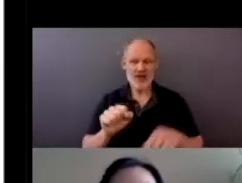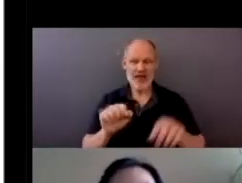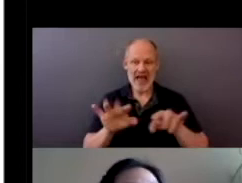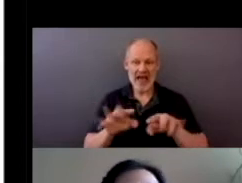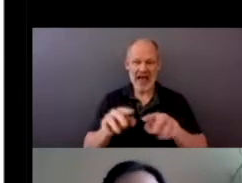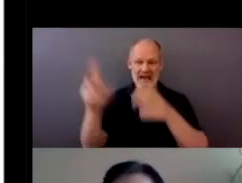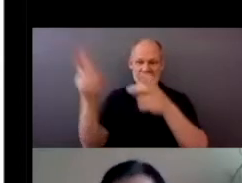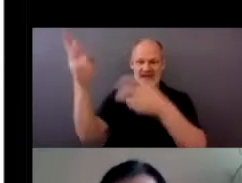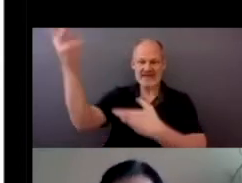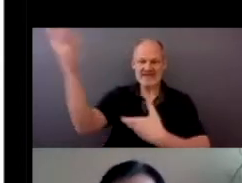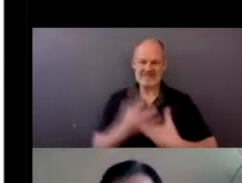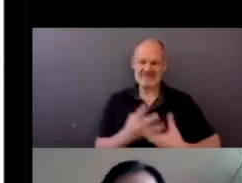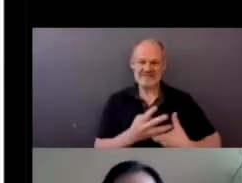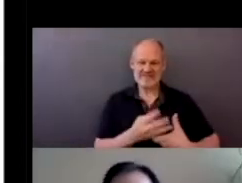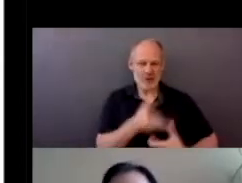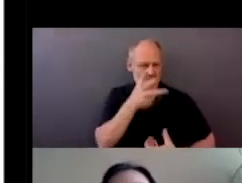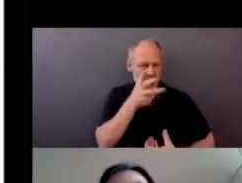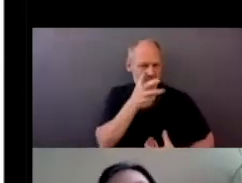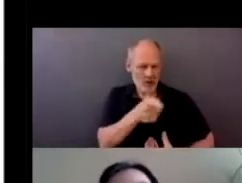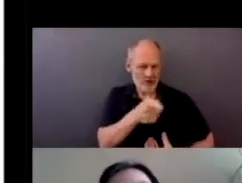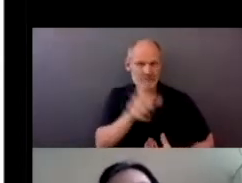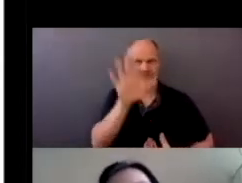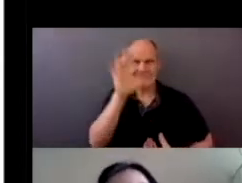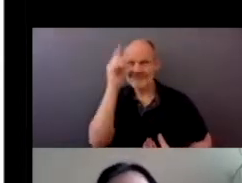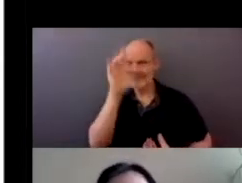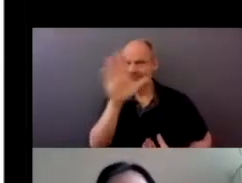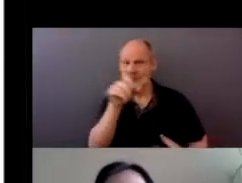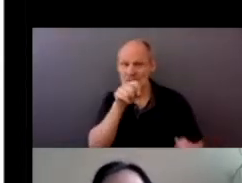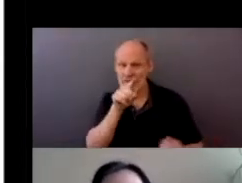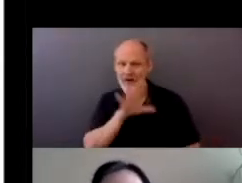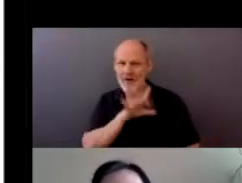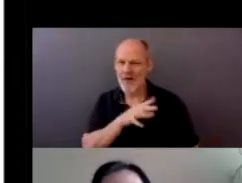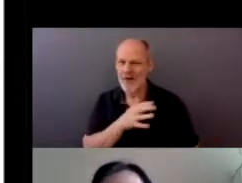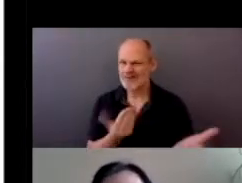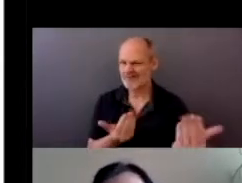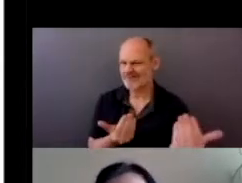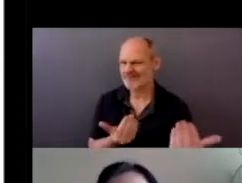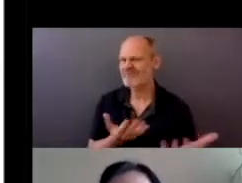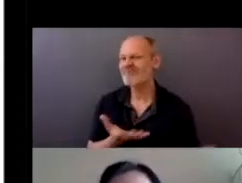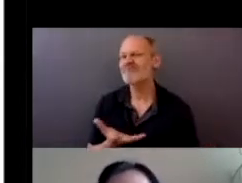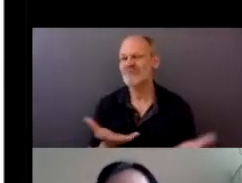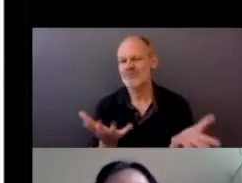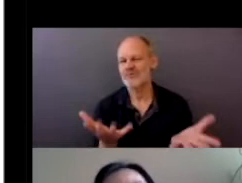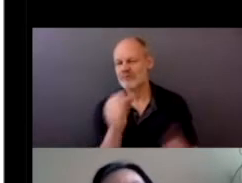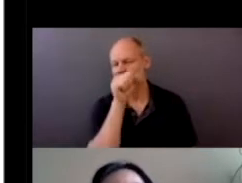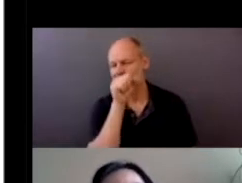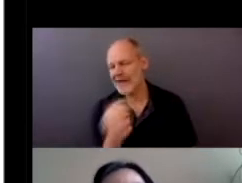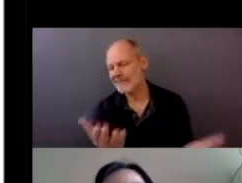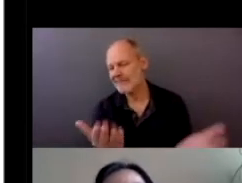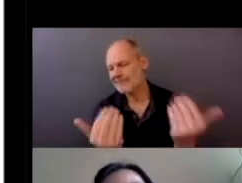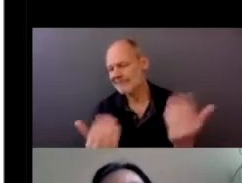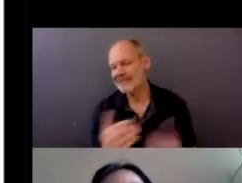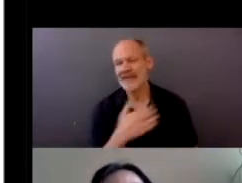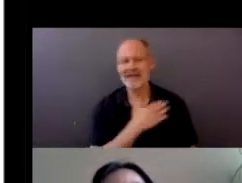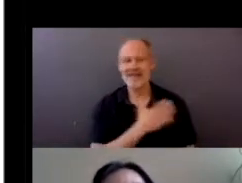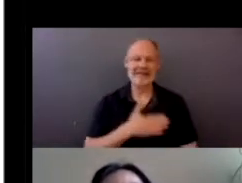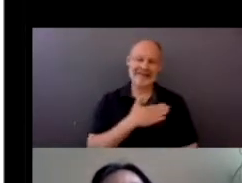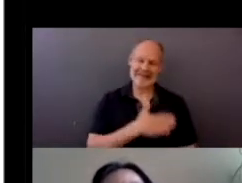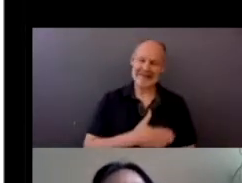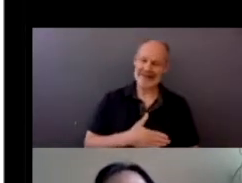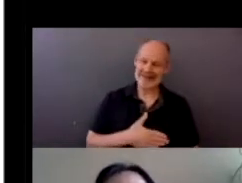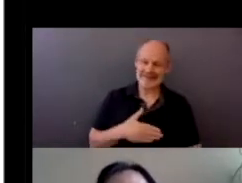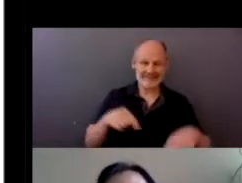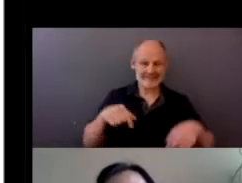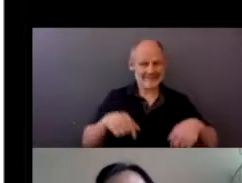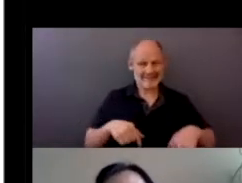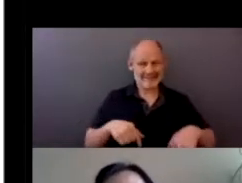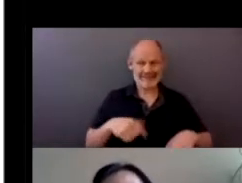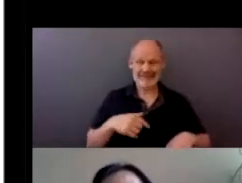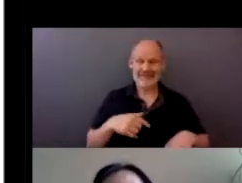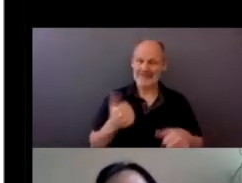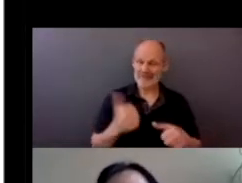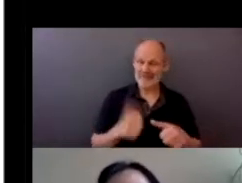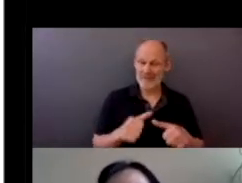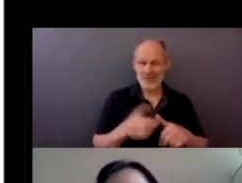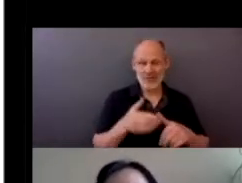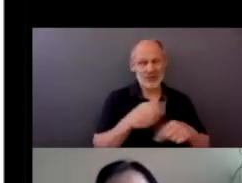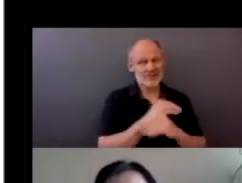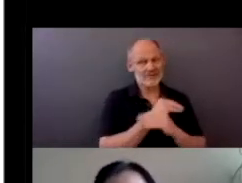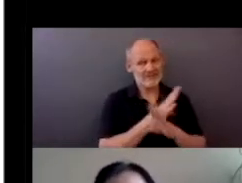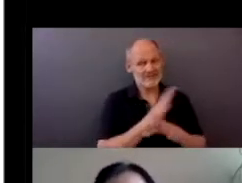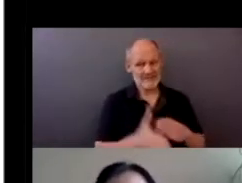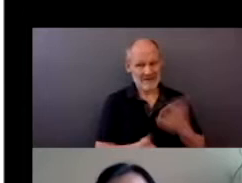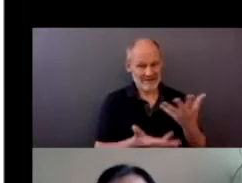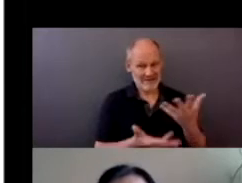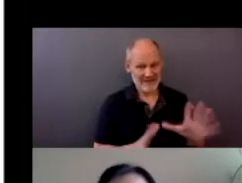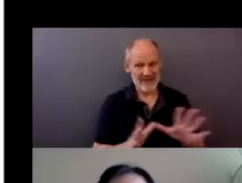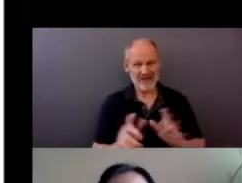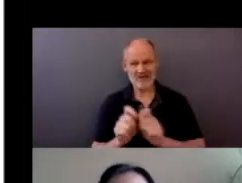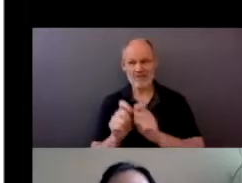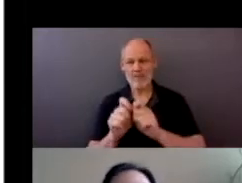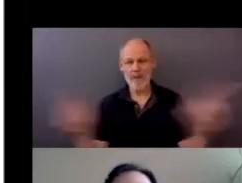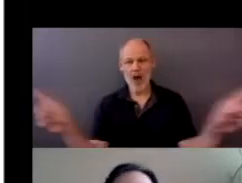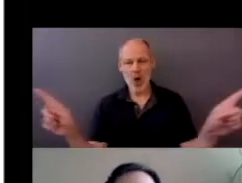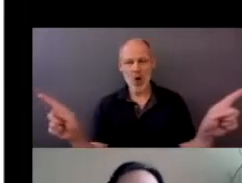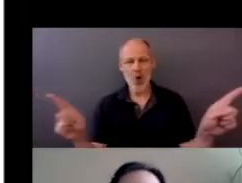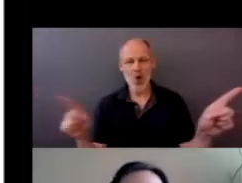We love your feedback. So please fill out the survey that will be emailed. we are